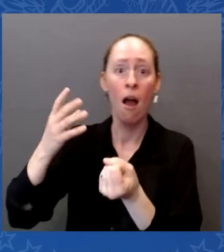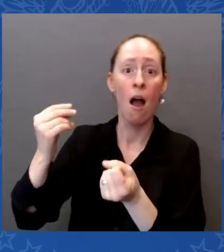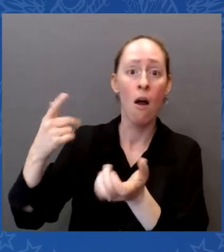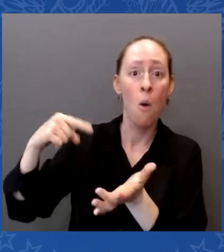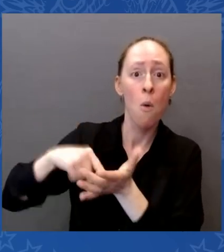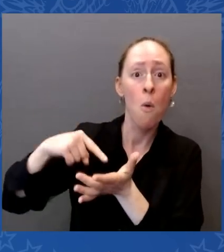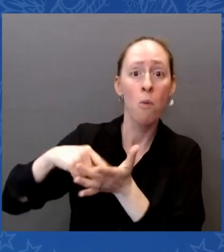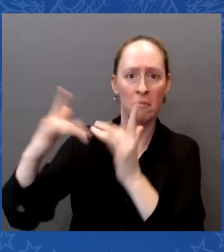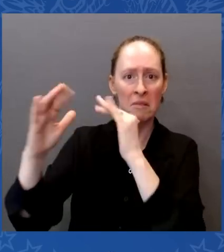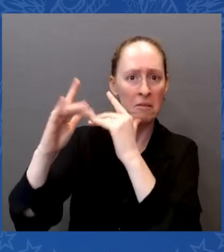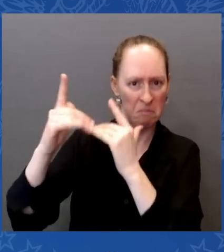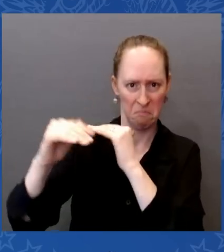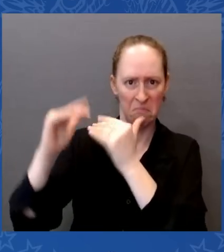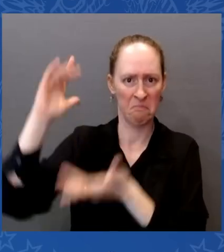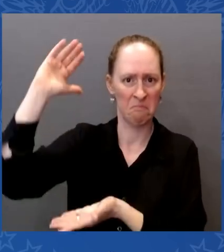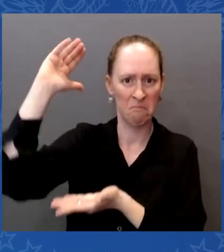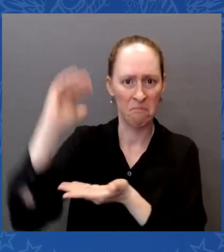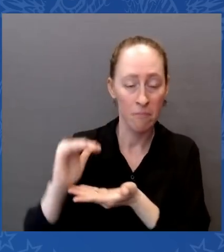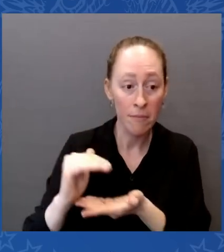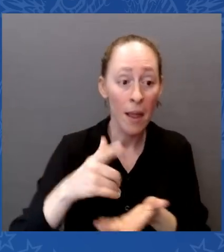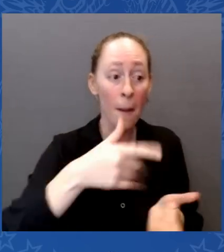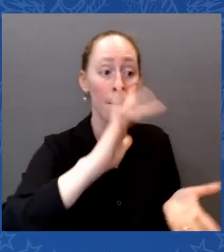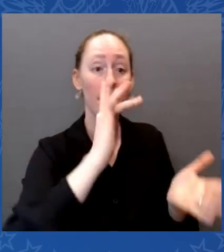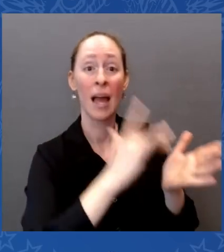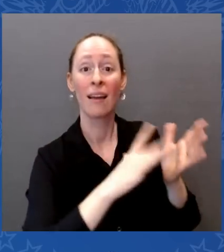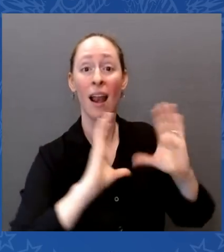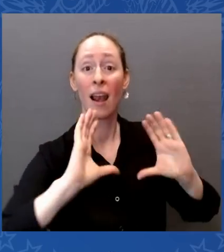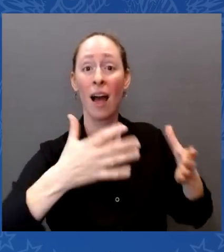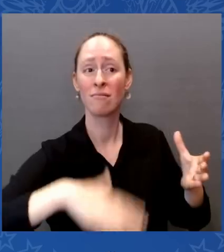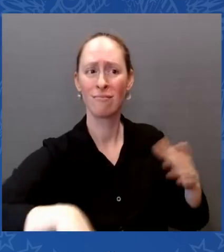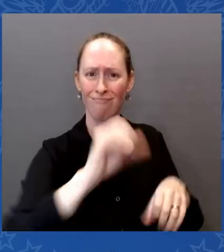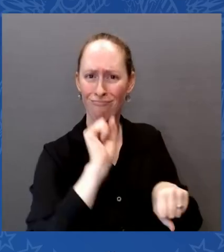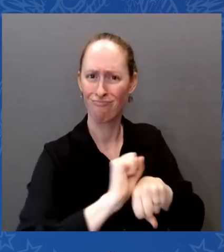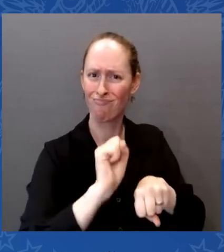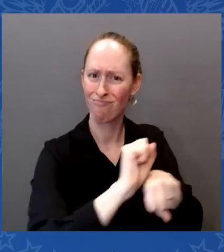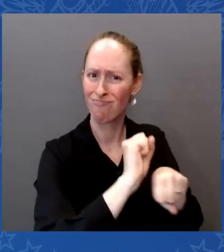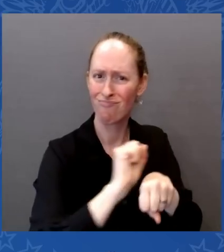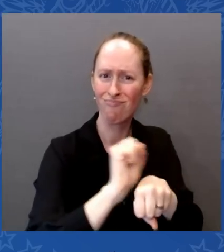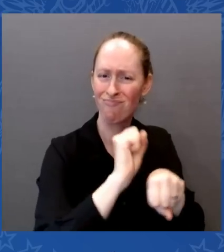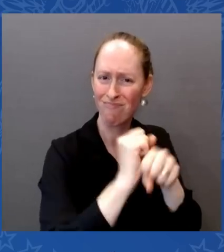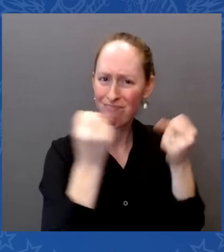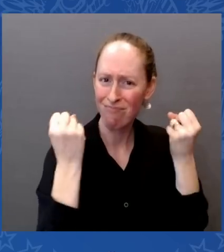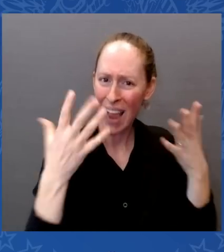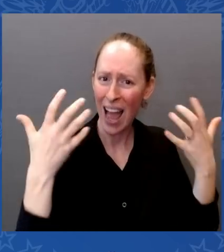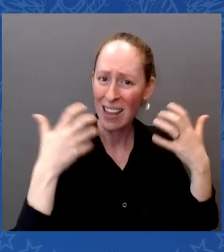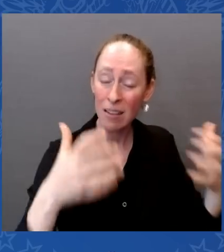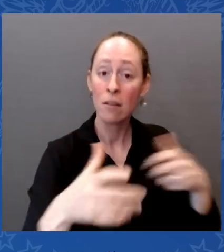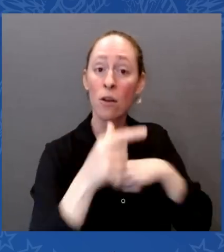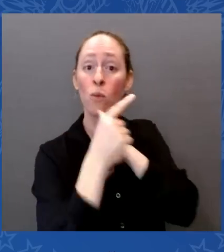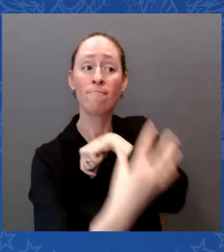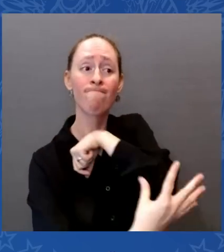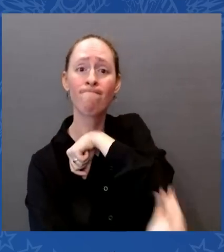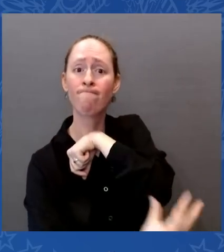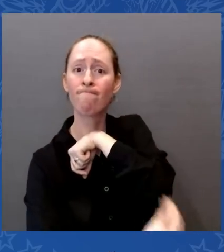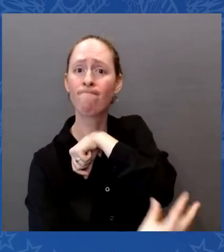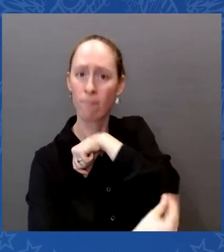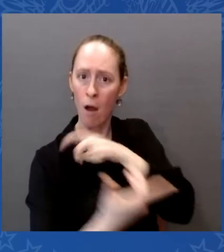And this is the economic vision I've had for America and the reason I ran -- one of the reasons. Republicans in Congress have a very different vision.